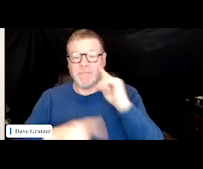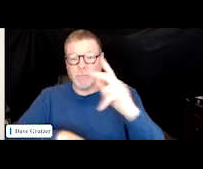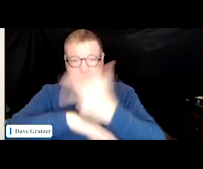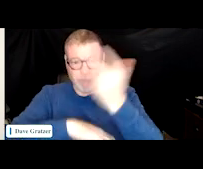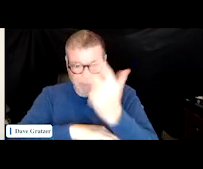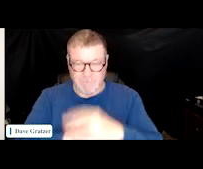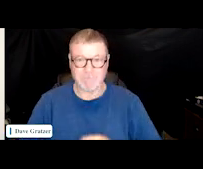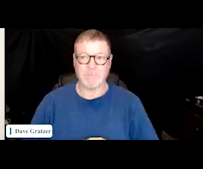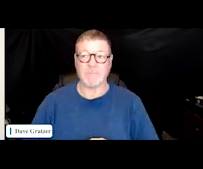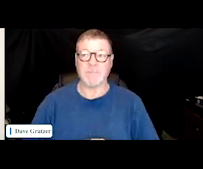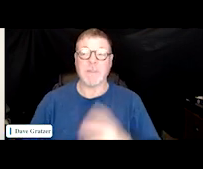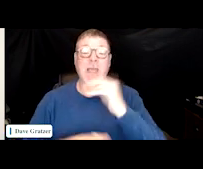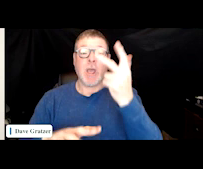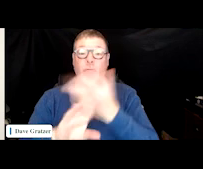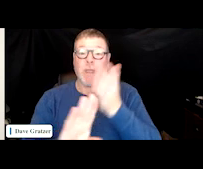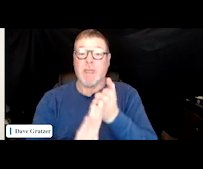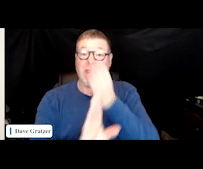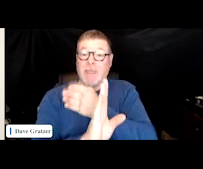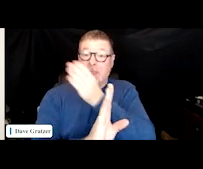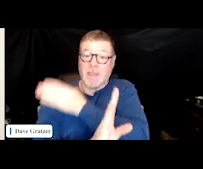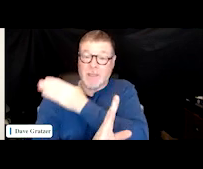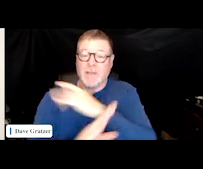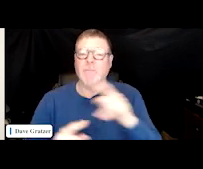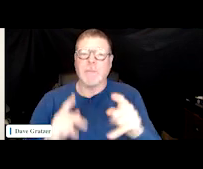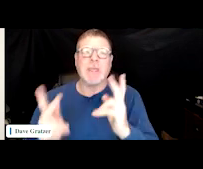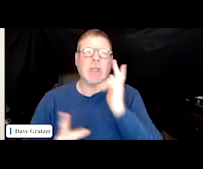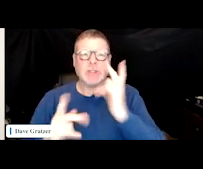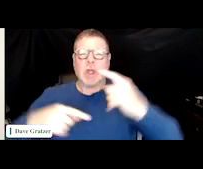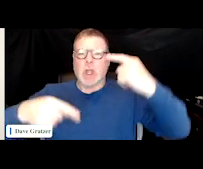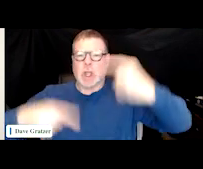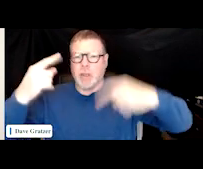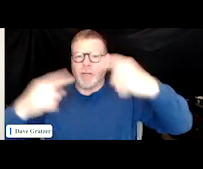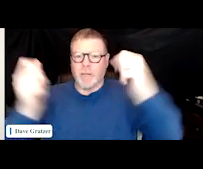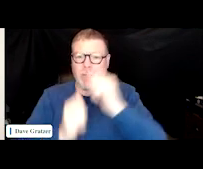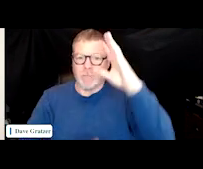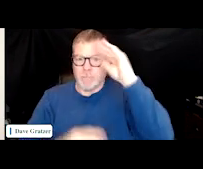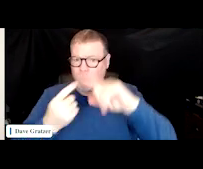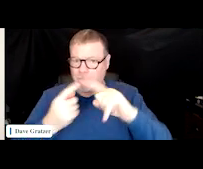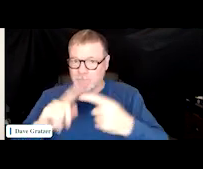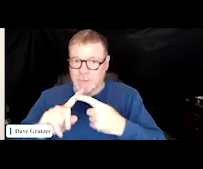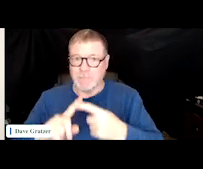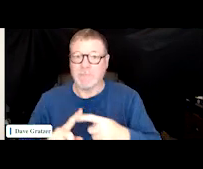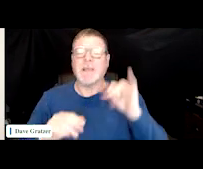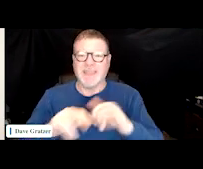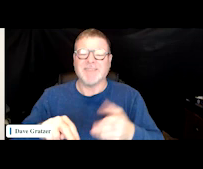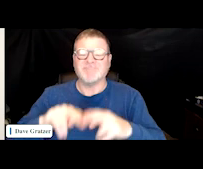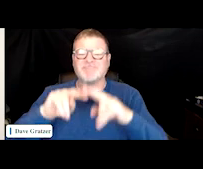and three days prior to that, the neighbors saw her in a verbal argument with her boyfriend that escalated to physical abuse.